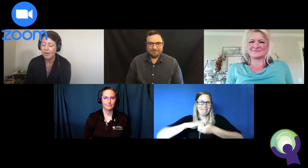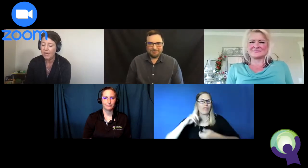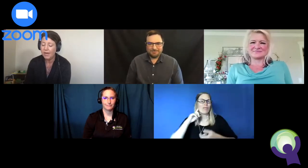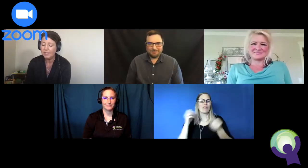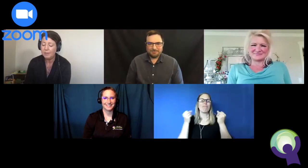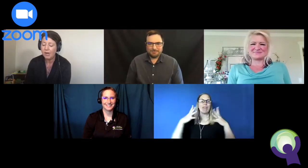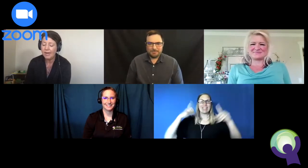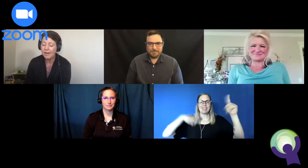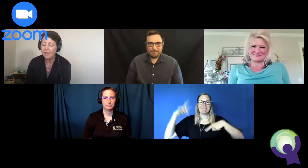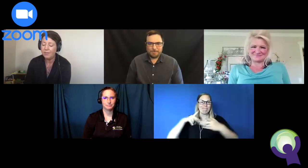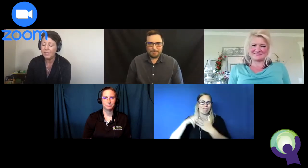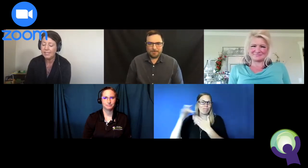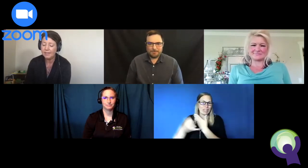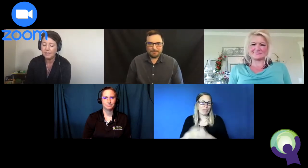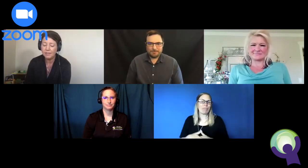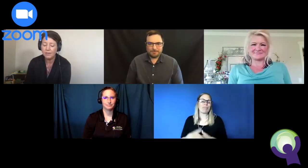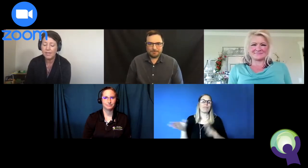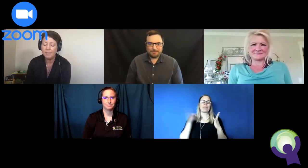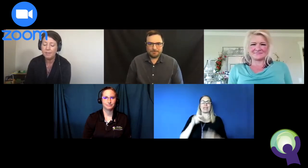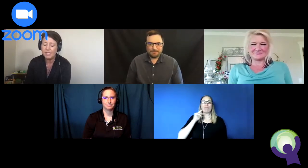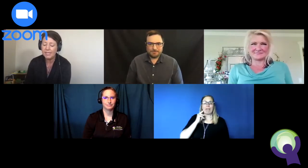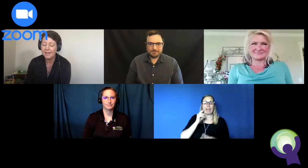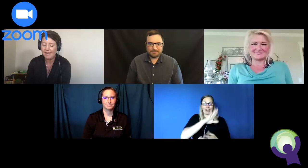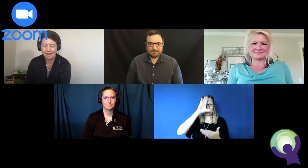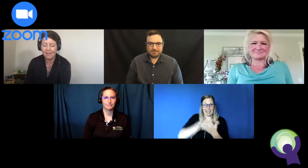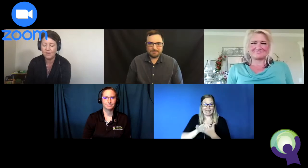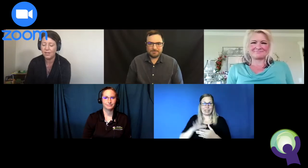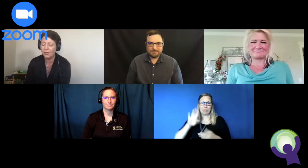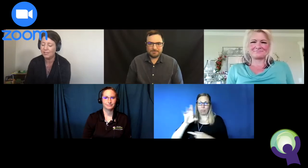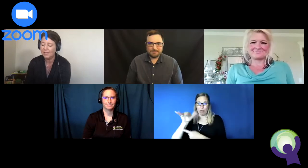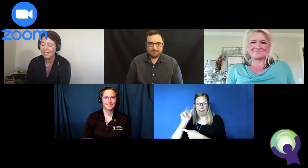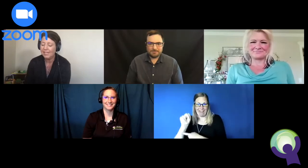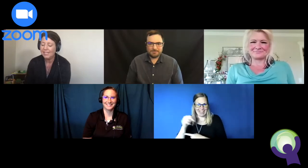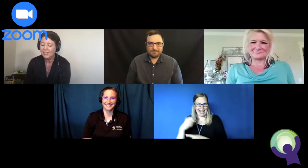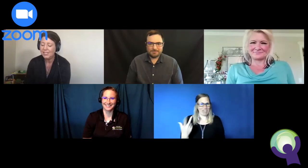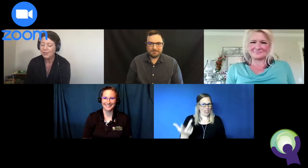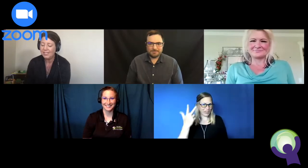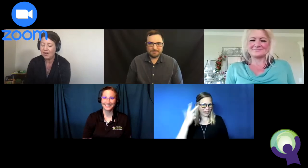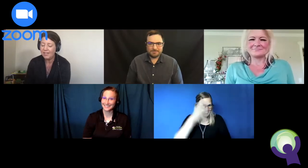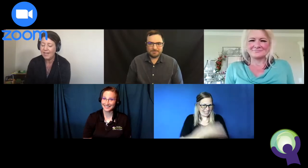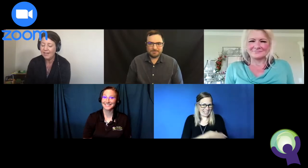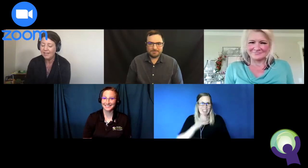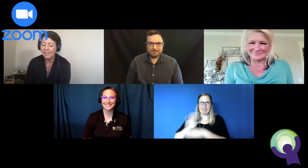Mary and her husband Brian have three sons who keep them busy and on their toes. She enjoys gardening,